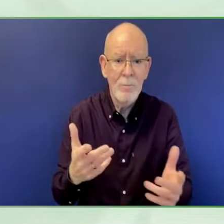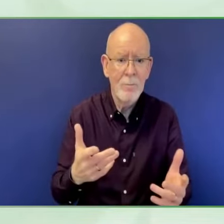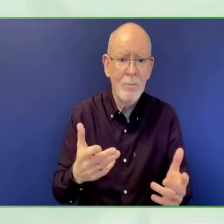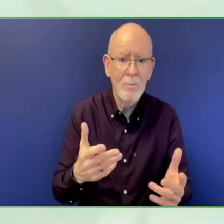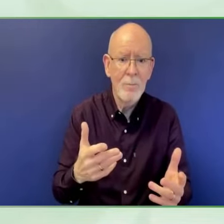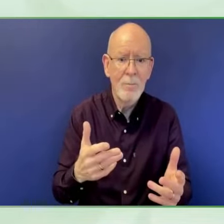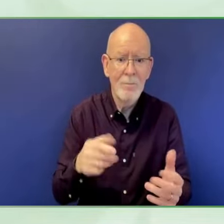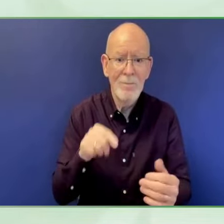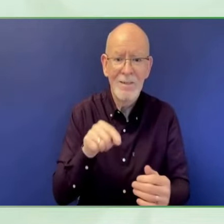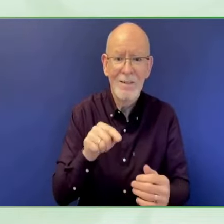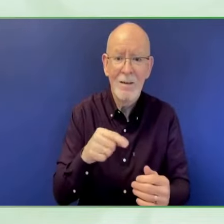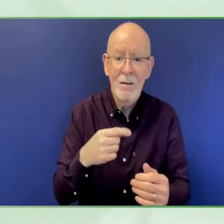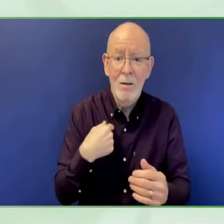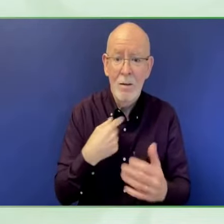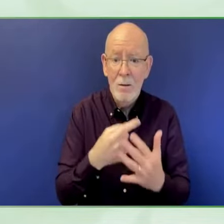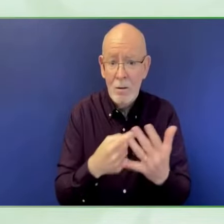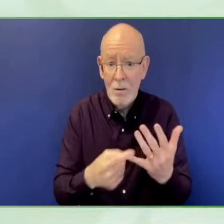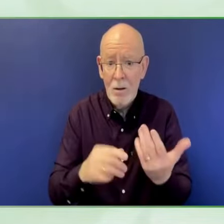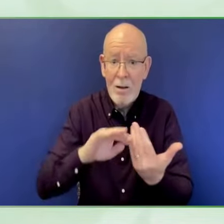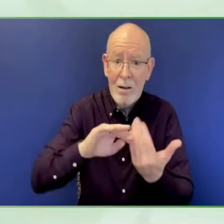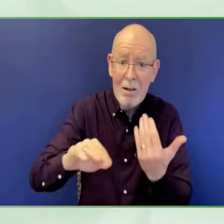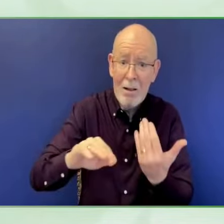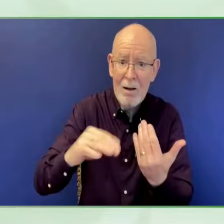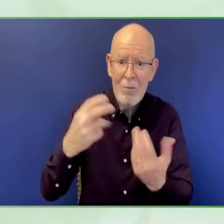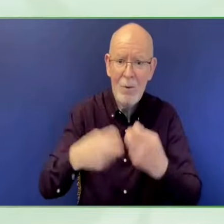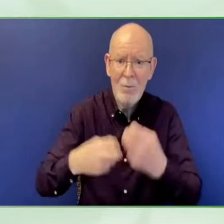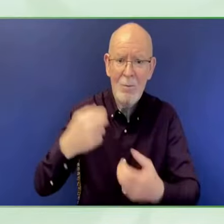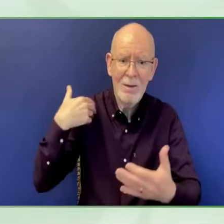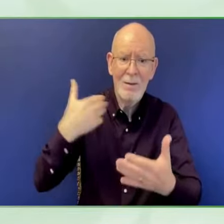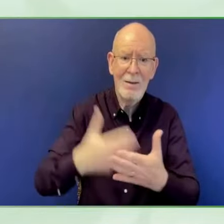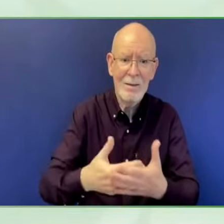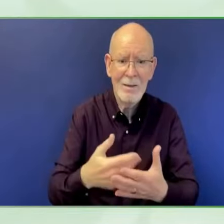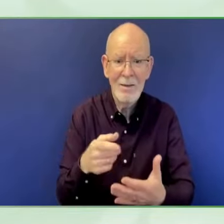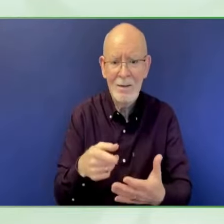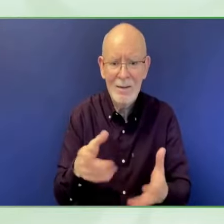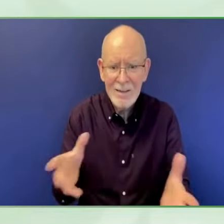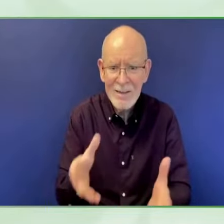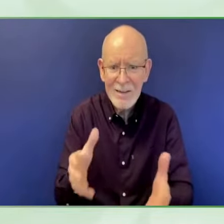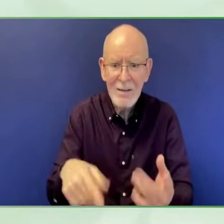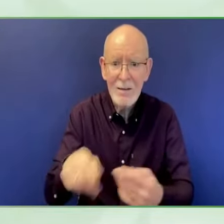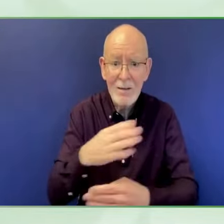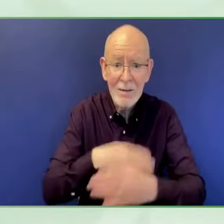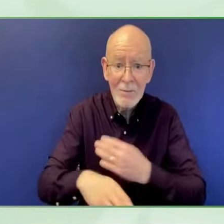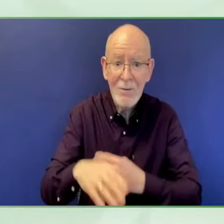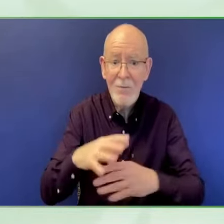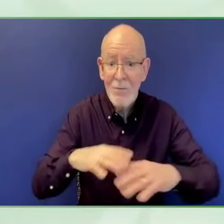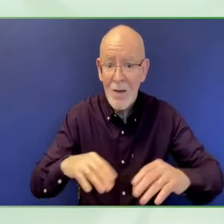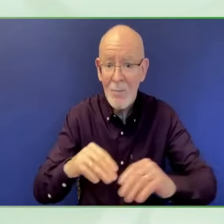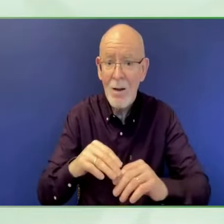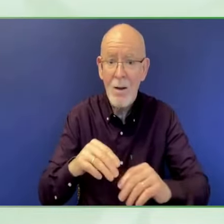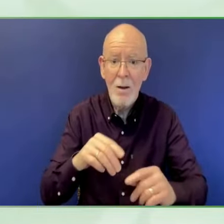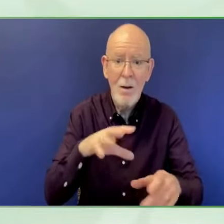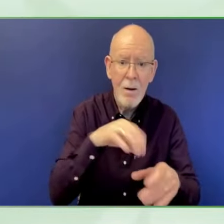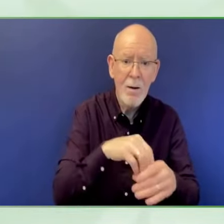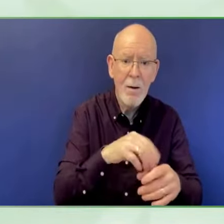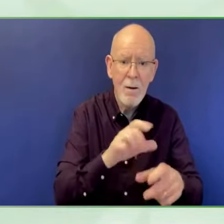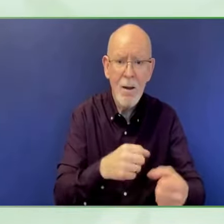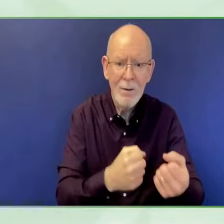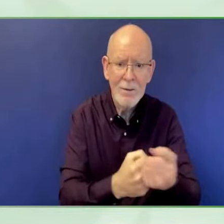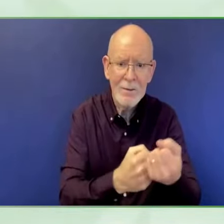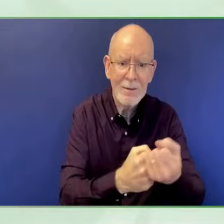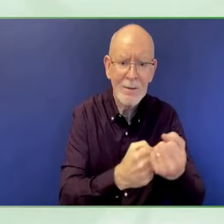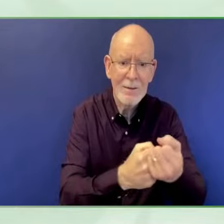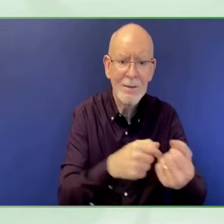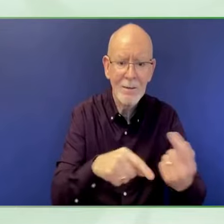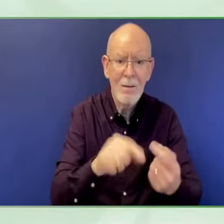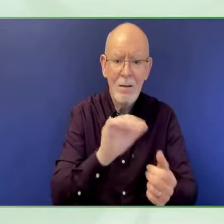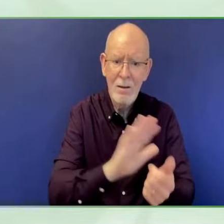them are hugely discriminated against in a lot.